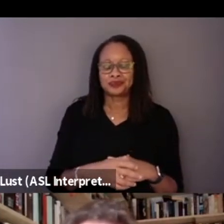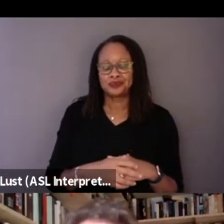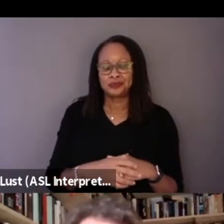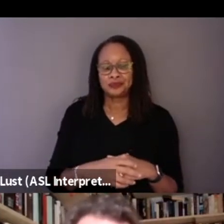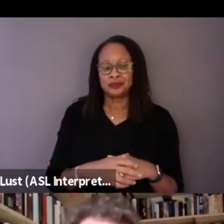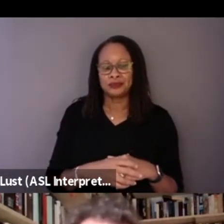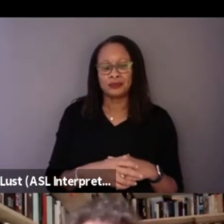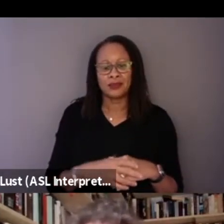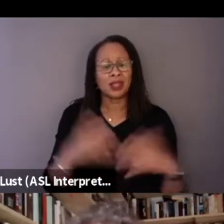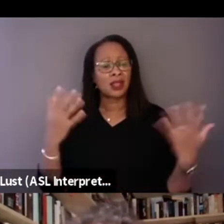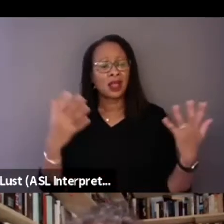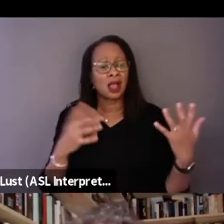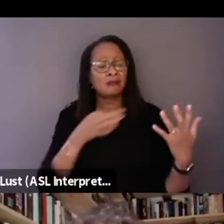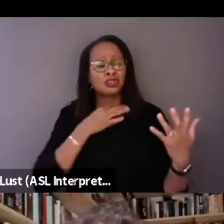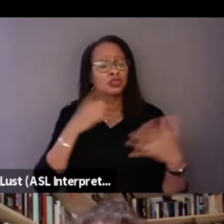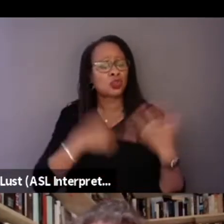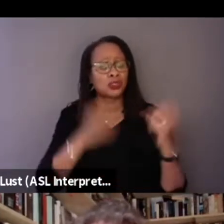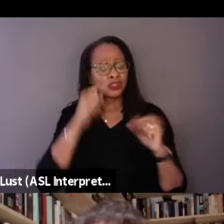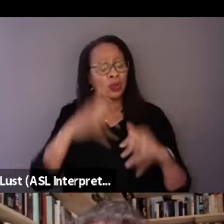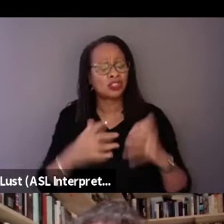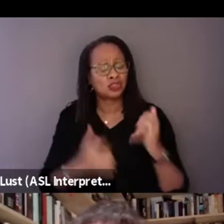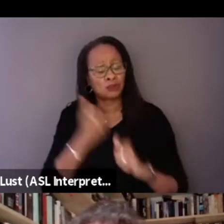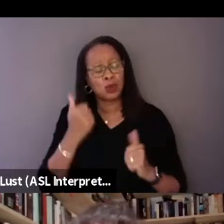what your life looked like when you watch this documentary?